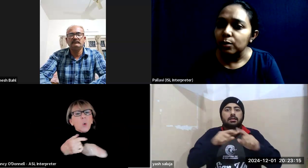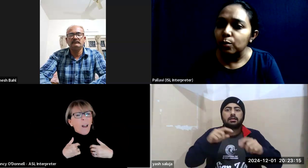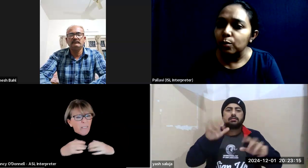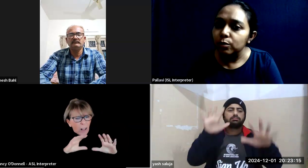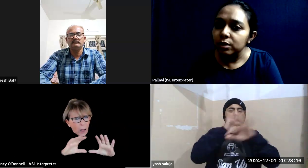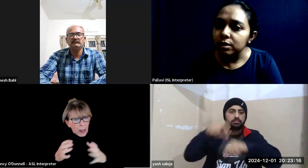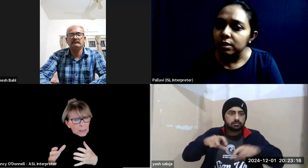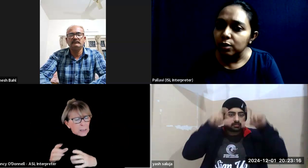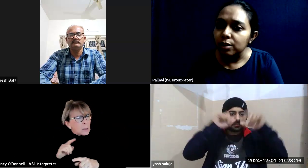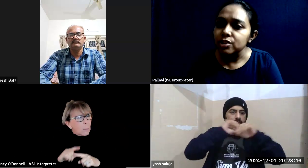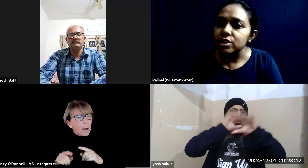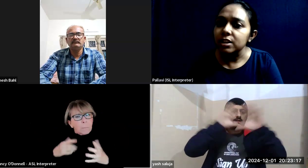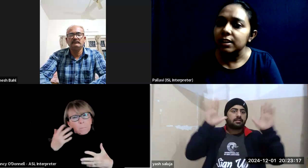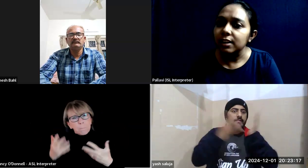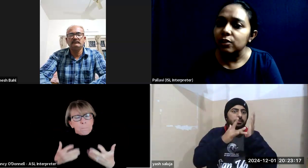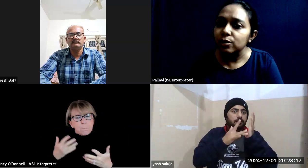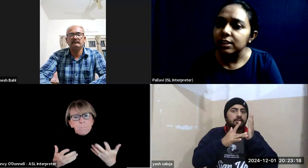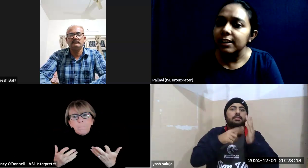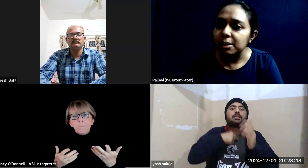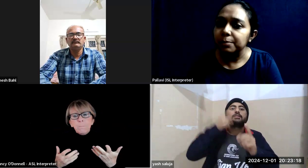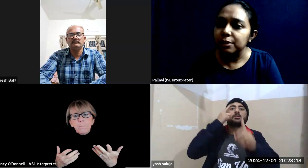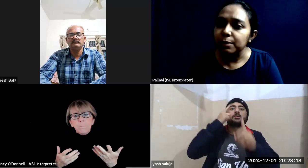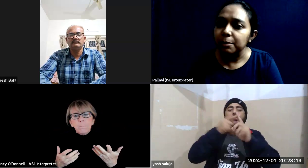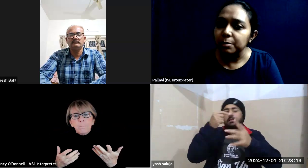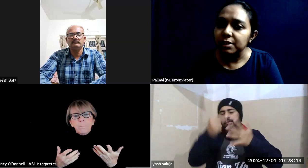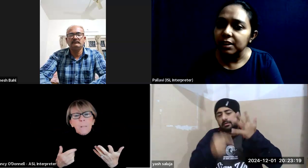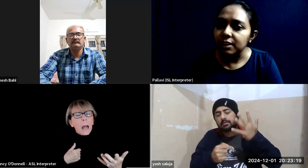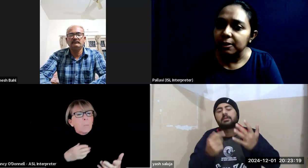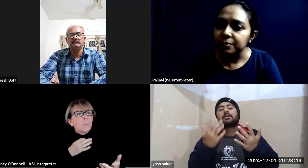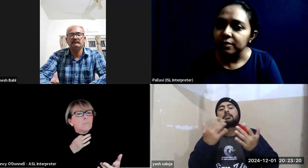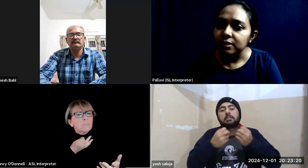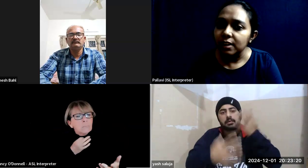What technology can really help deafblind people in India?